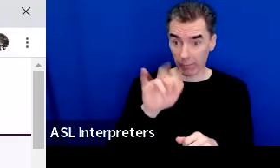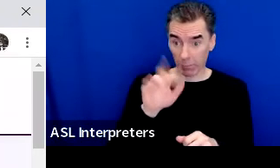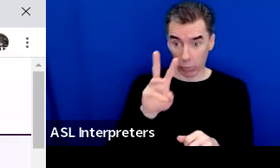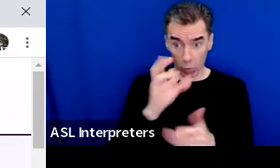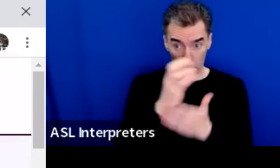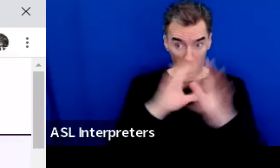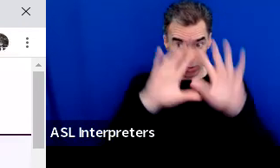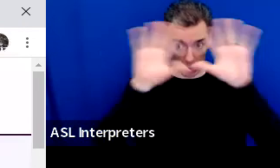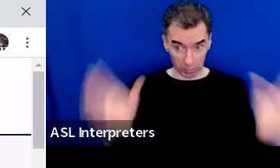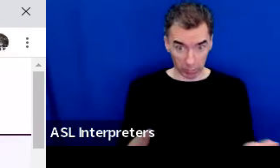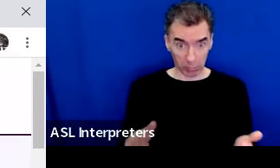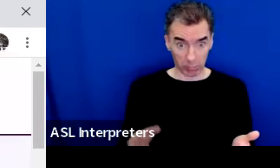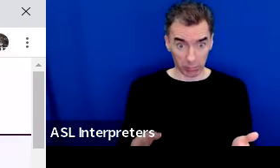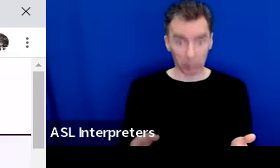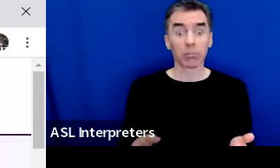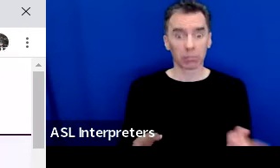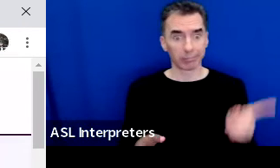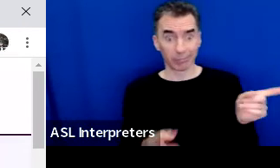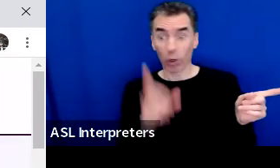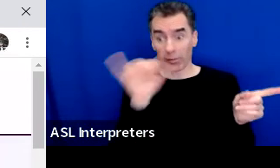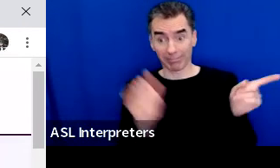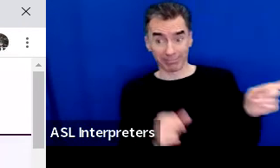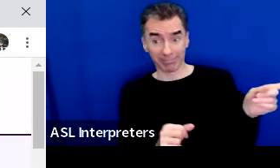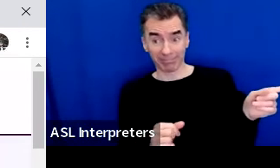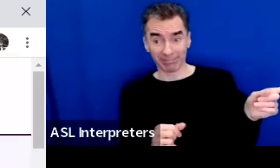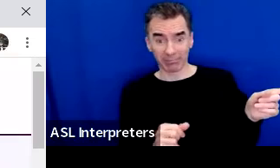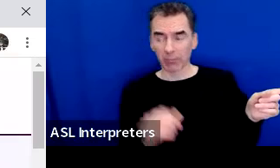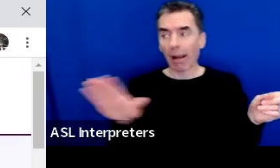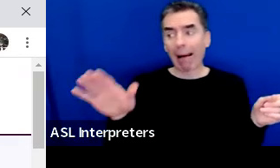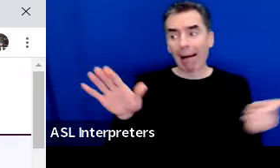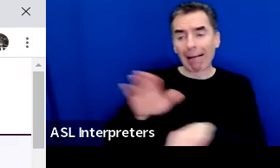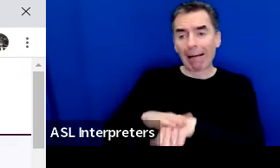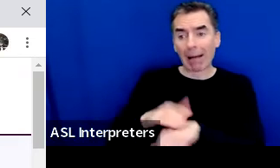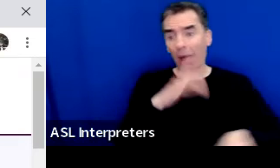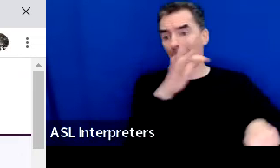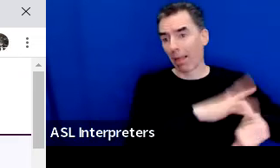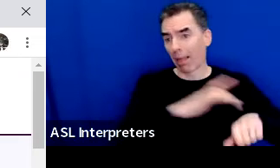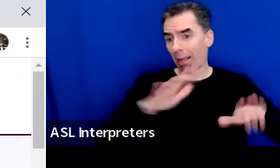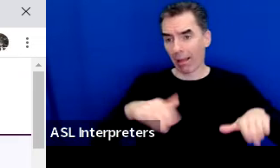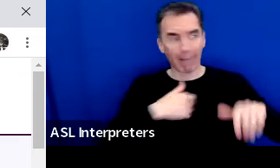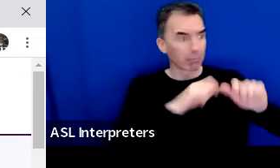And this will show you what they look like. And again, I've never been here, so I don't know what the SAS looks like at all because I don't, we don't.